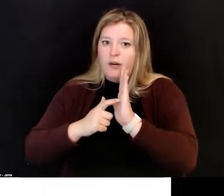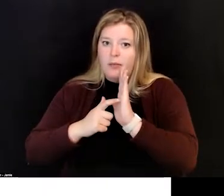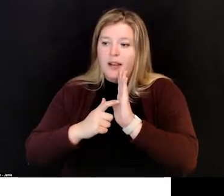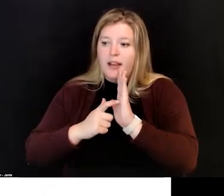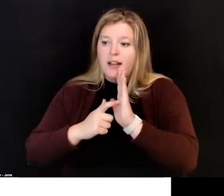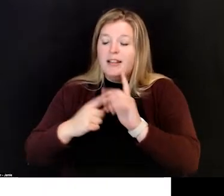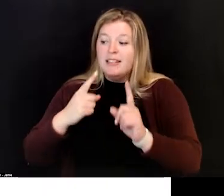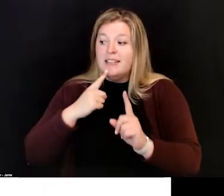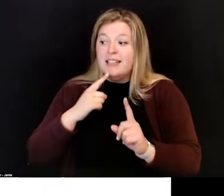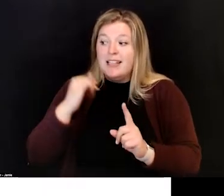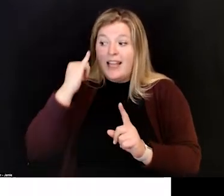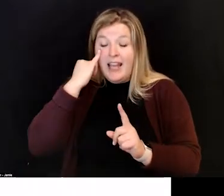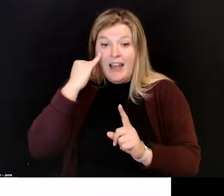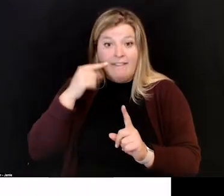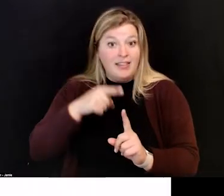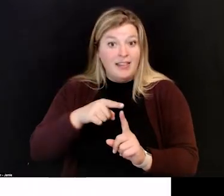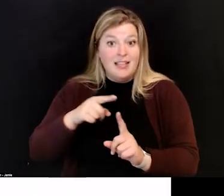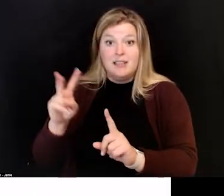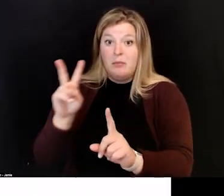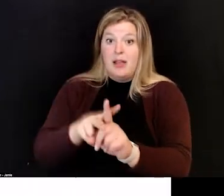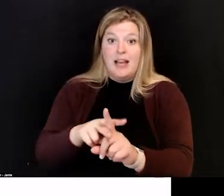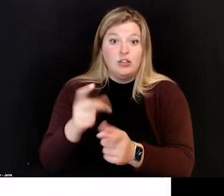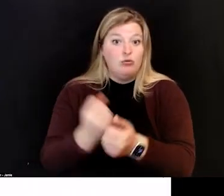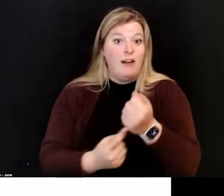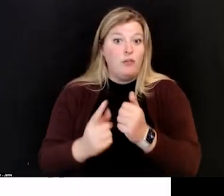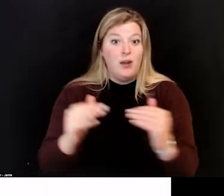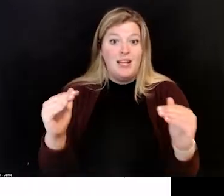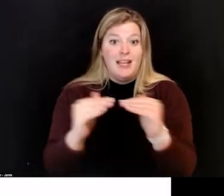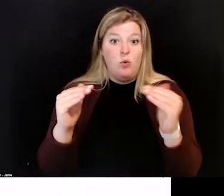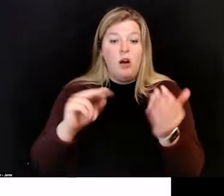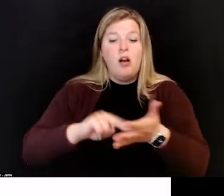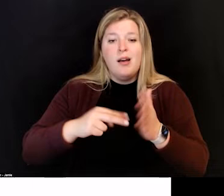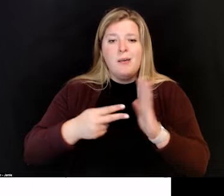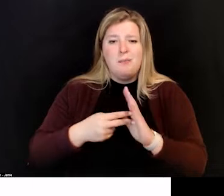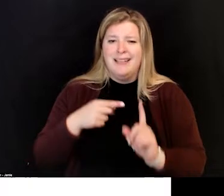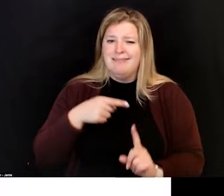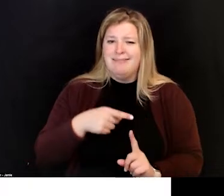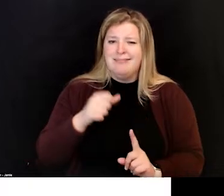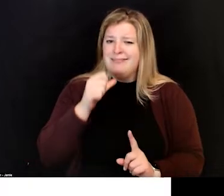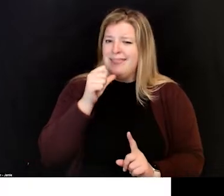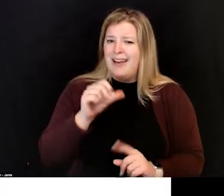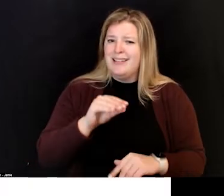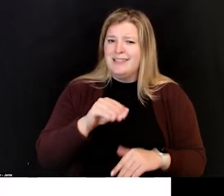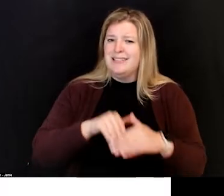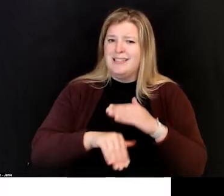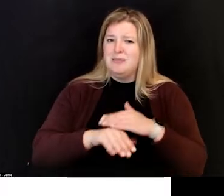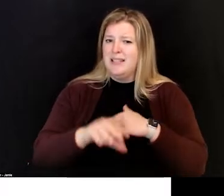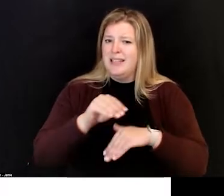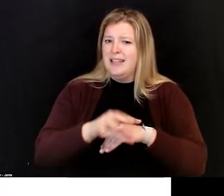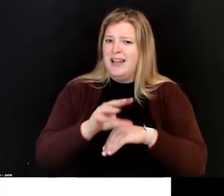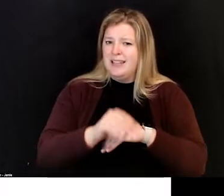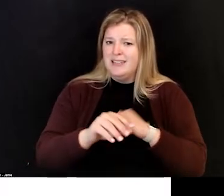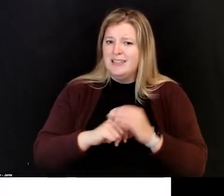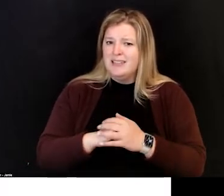if it applies to absolutely everyone equally, it probably isn't accessibility guidance. It should, in some ways, disproportionately help people